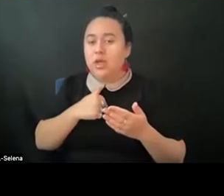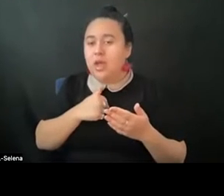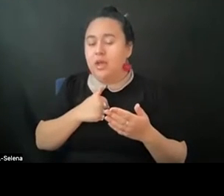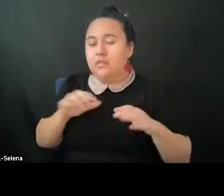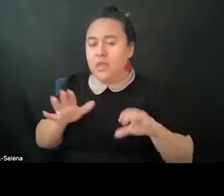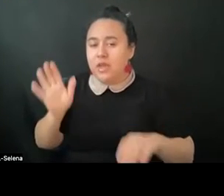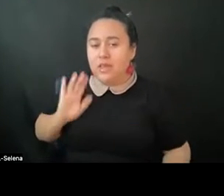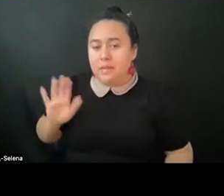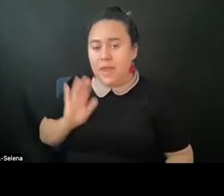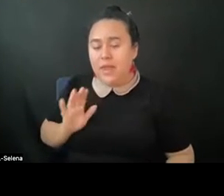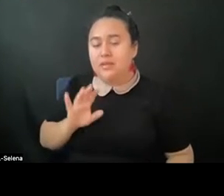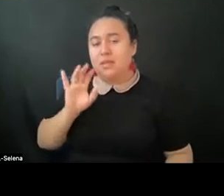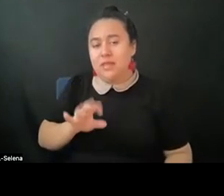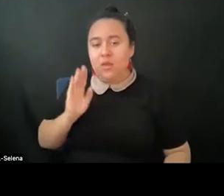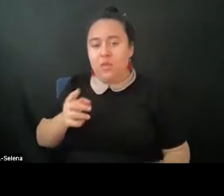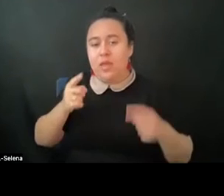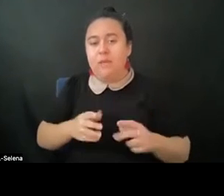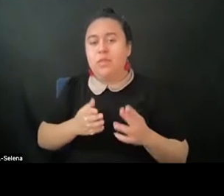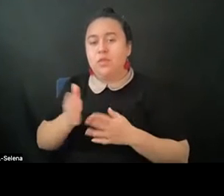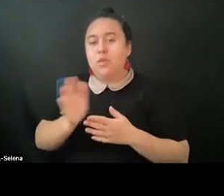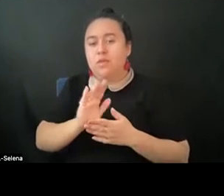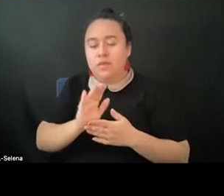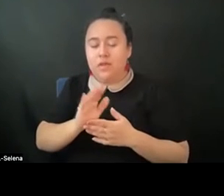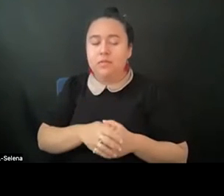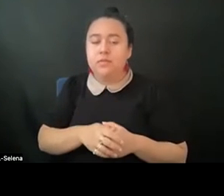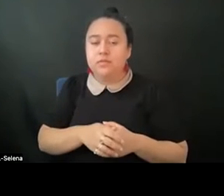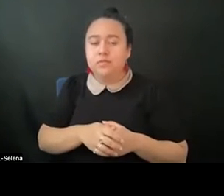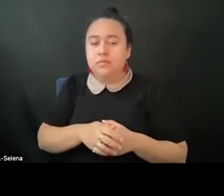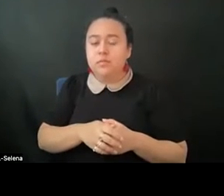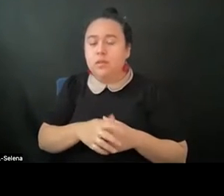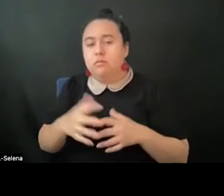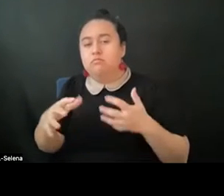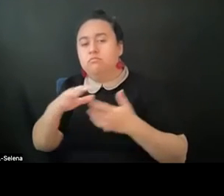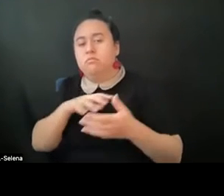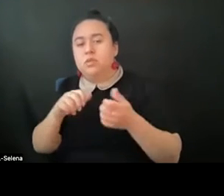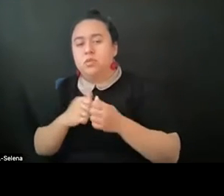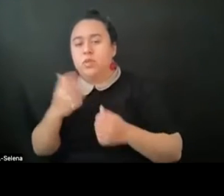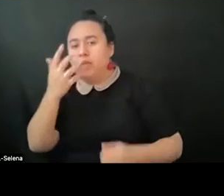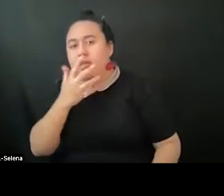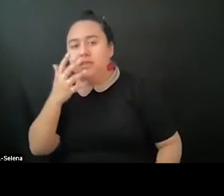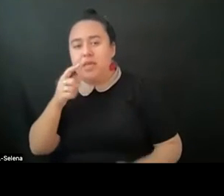film. But it is going to be kind of intertwined with these kind of aesthetic elements that are shown in